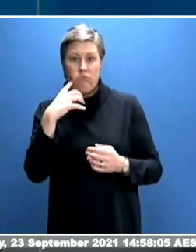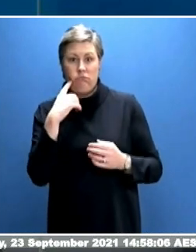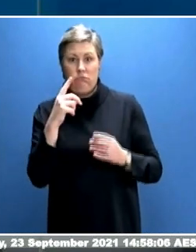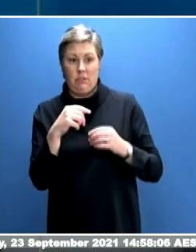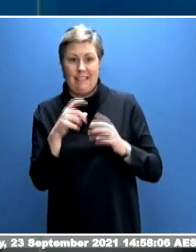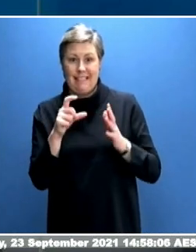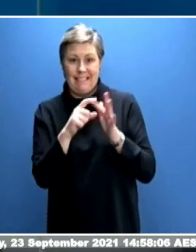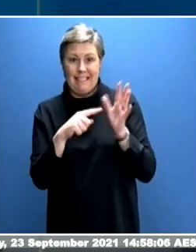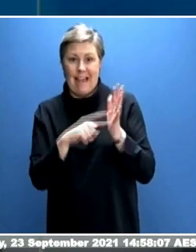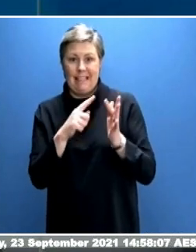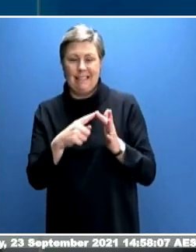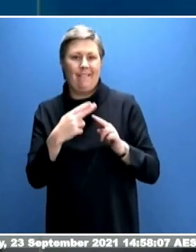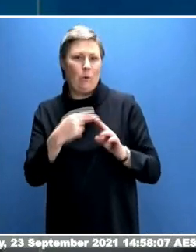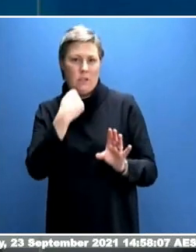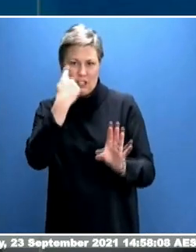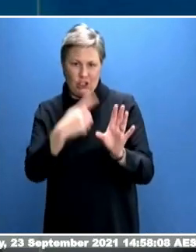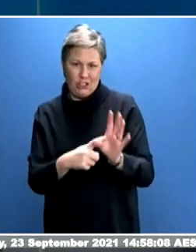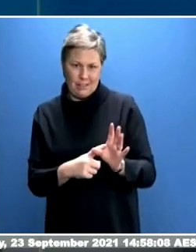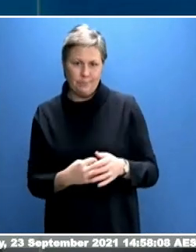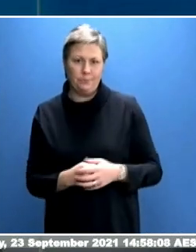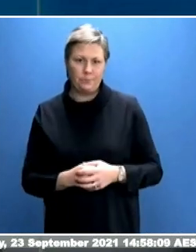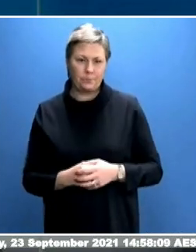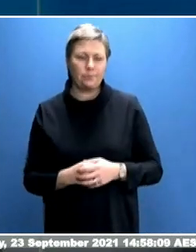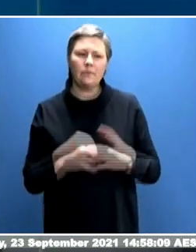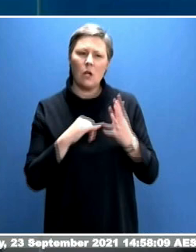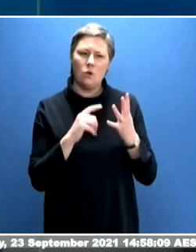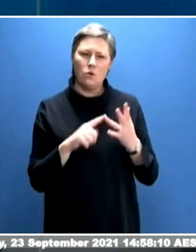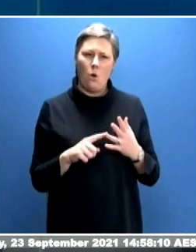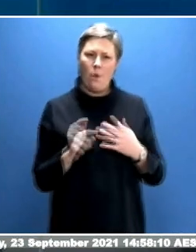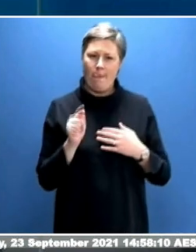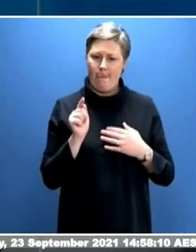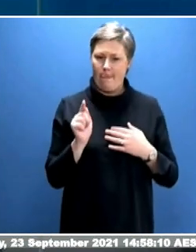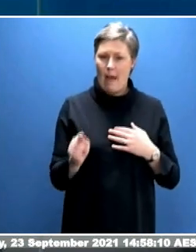Now, in terms of that process, and we can expect from what